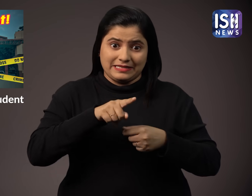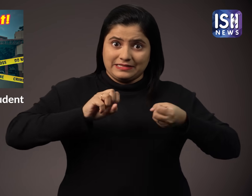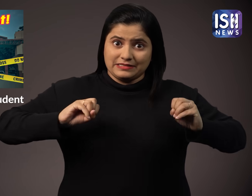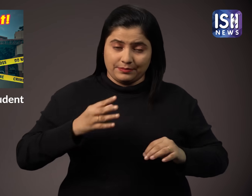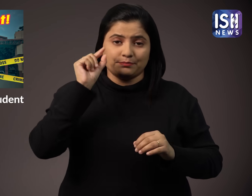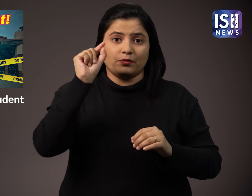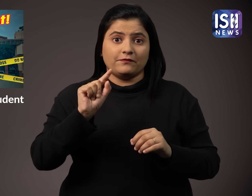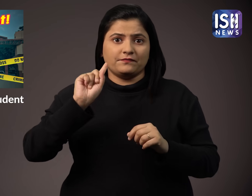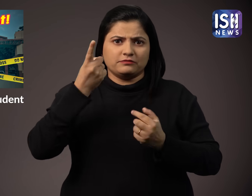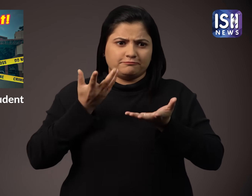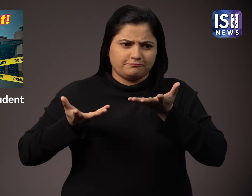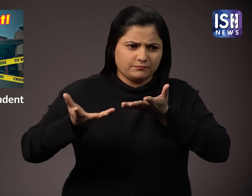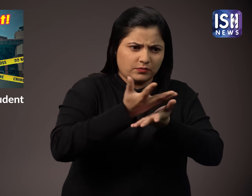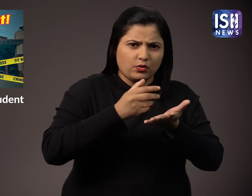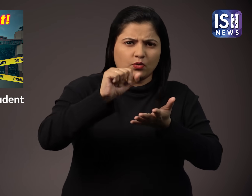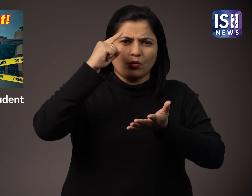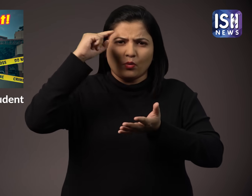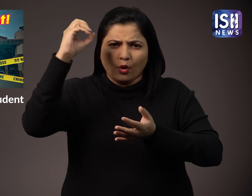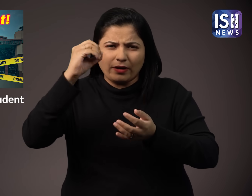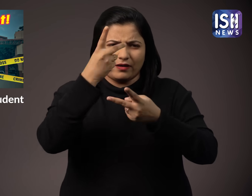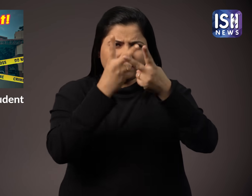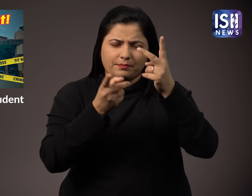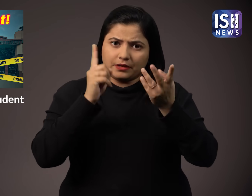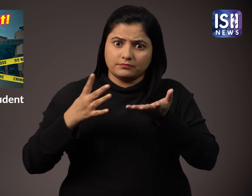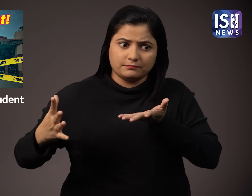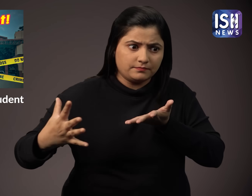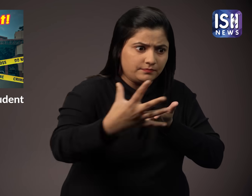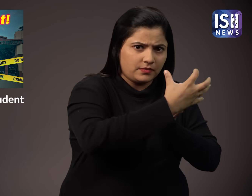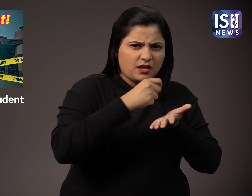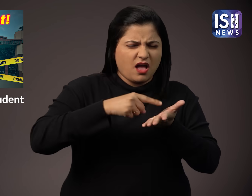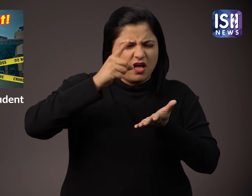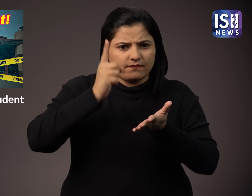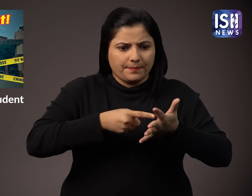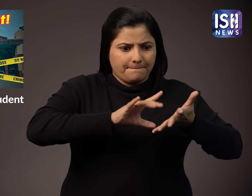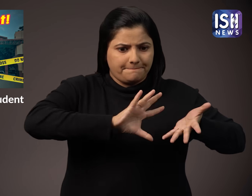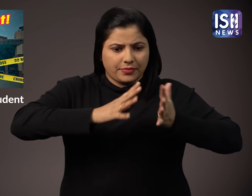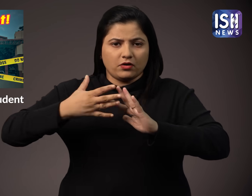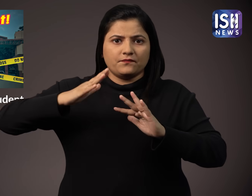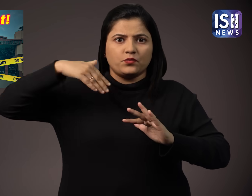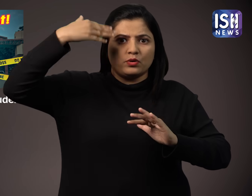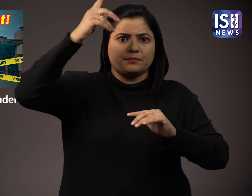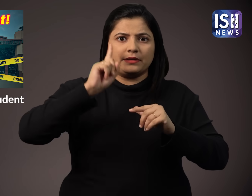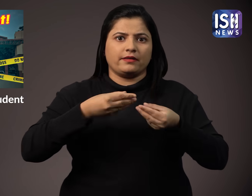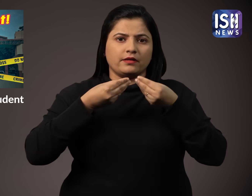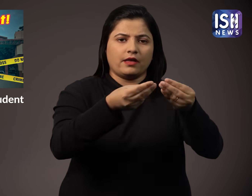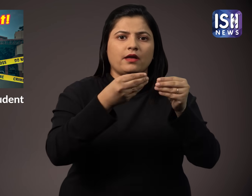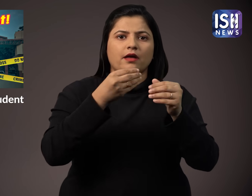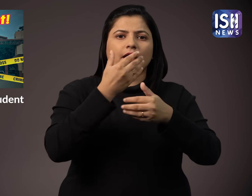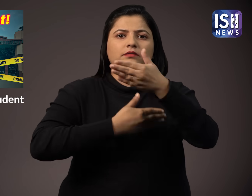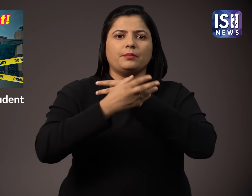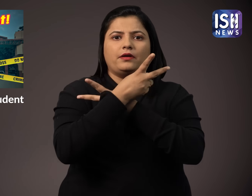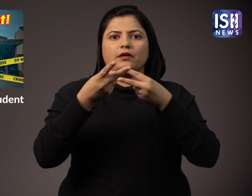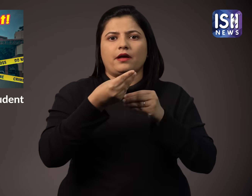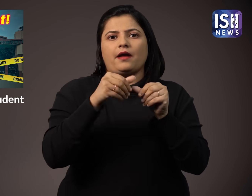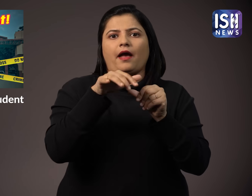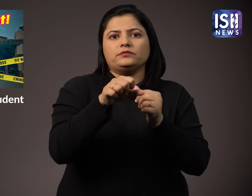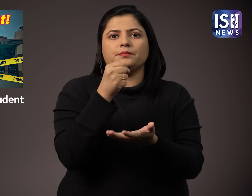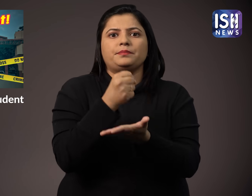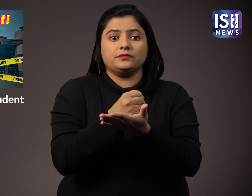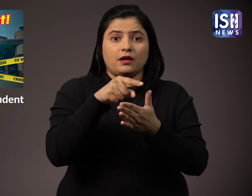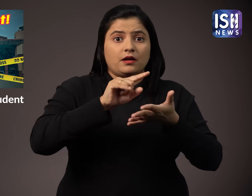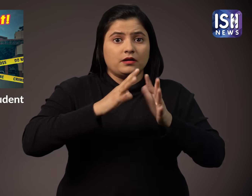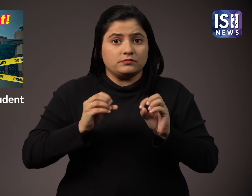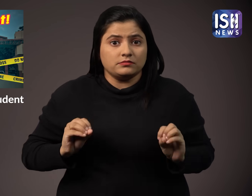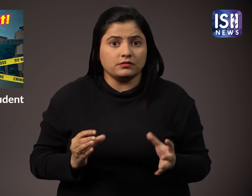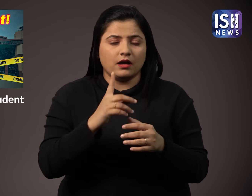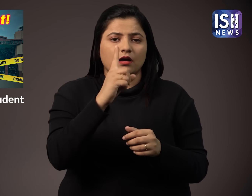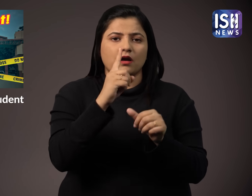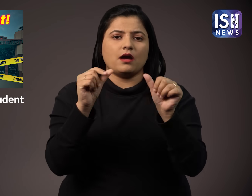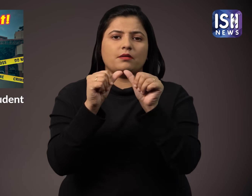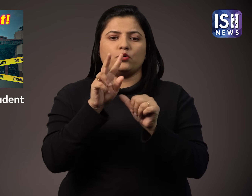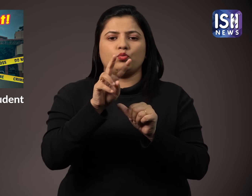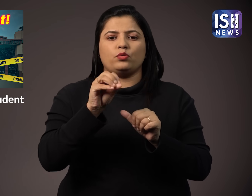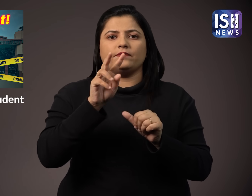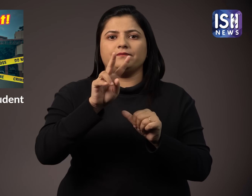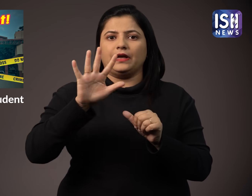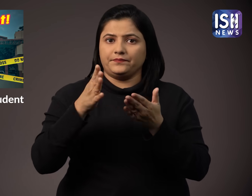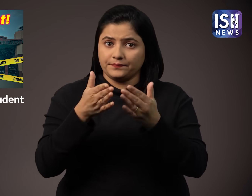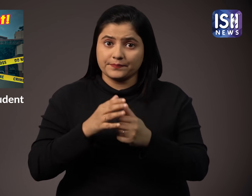College will ensure that people with disabilities receive all the necessary accessibility. It will be implemented from 1st April 2025.